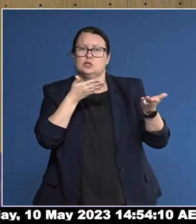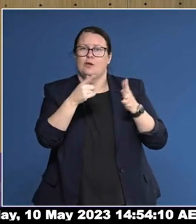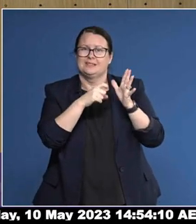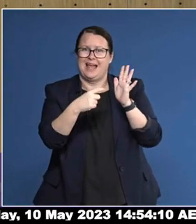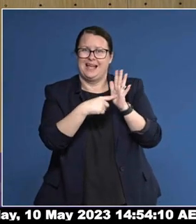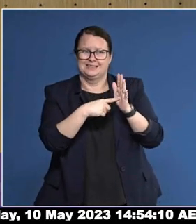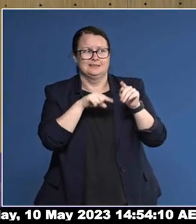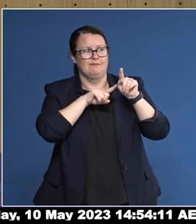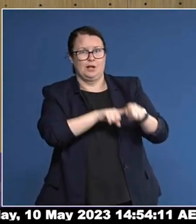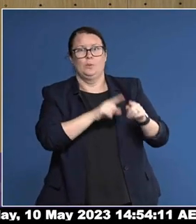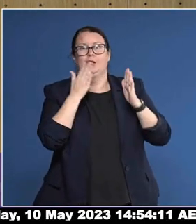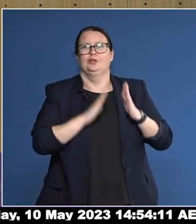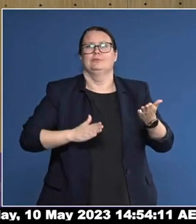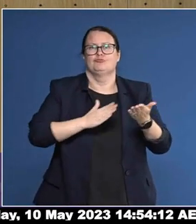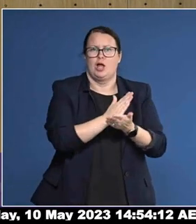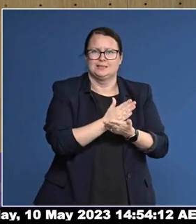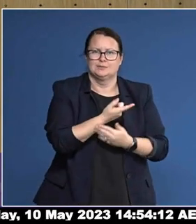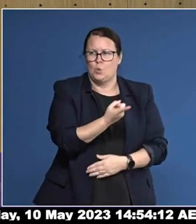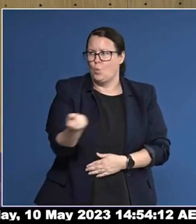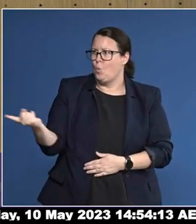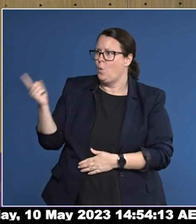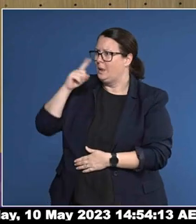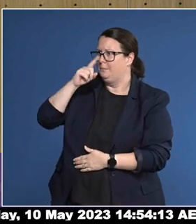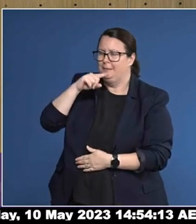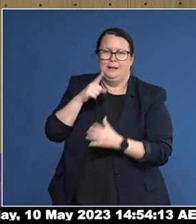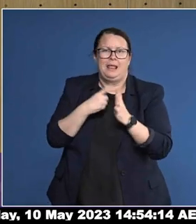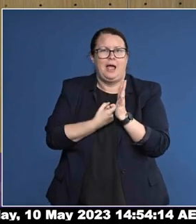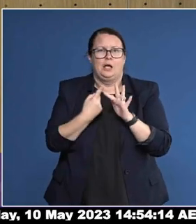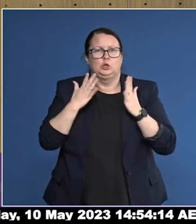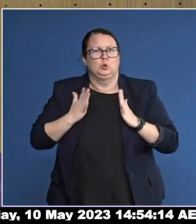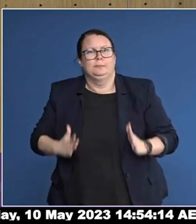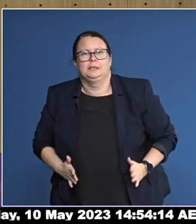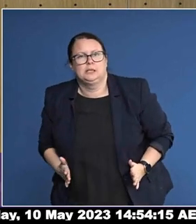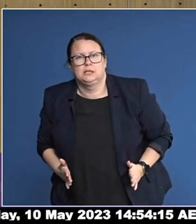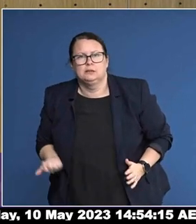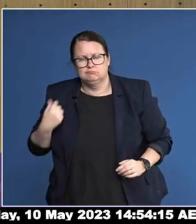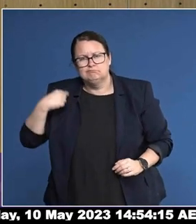Act, that those human rights principles have been, I guess, front and centre of what we've been doing for a very long time now.